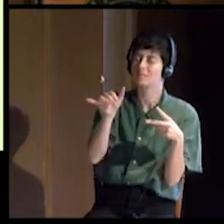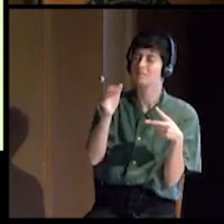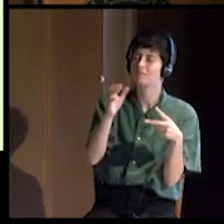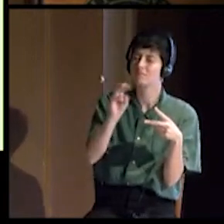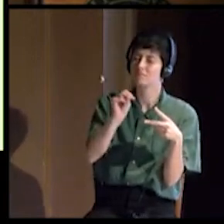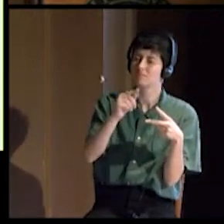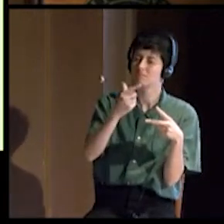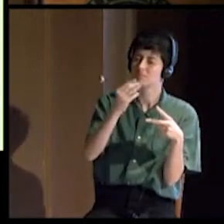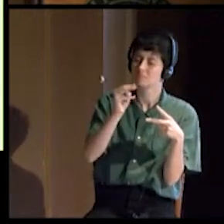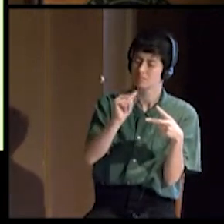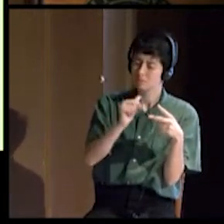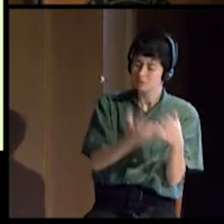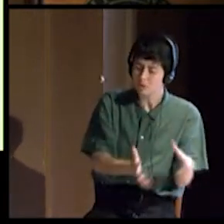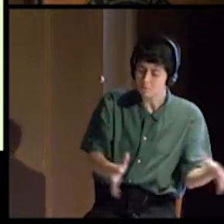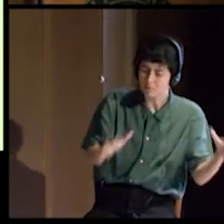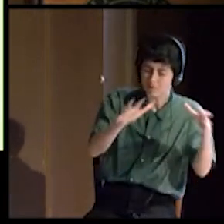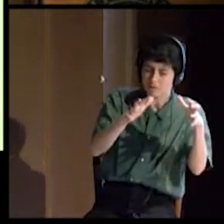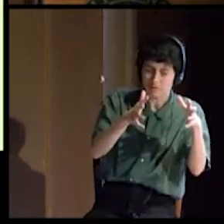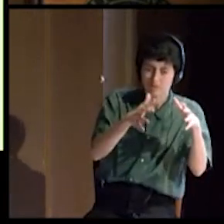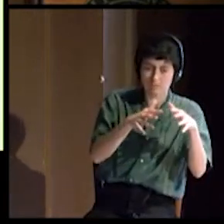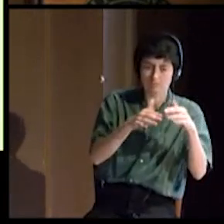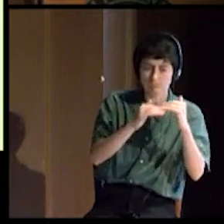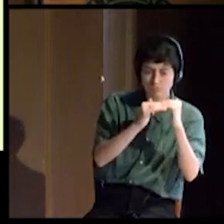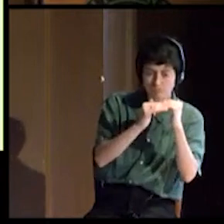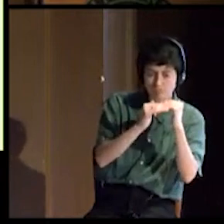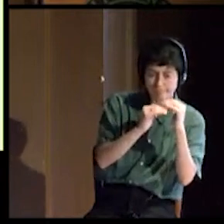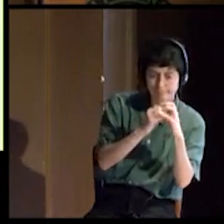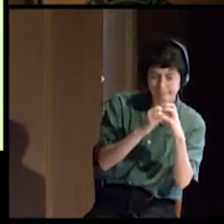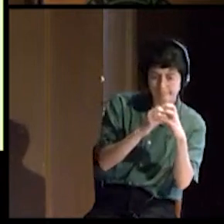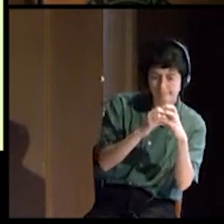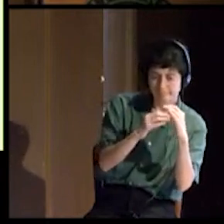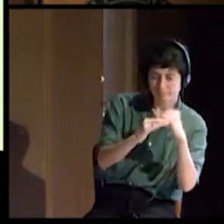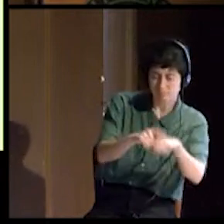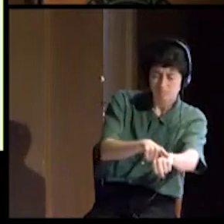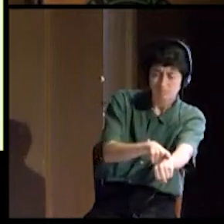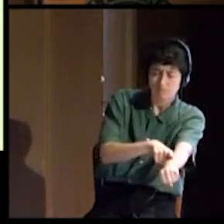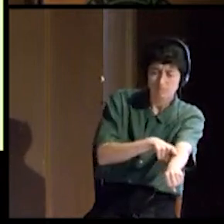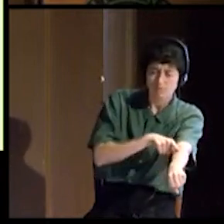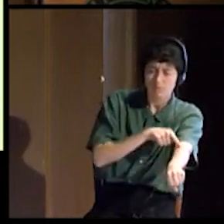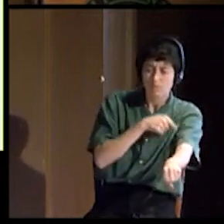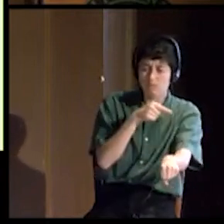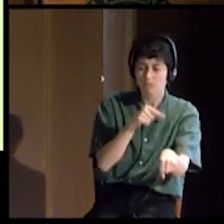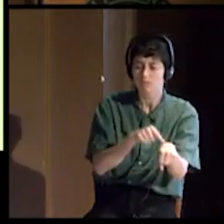Here's what we ended up growing. This is a BSE image, a back scatter electronic image.